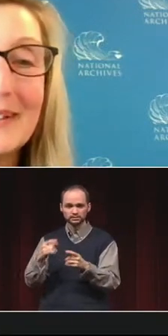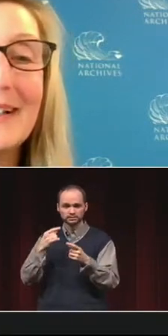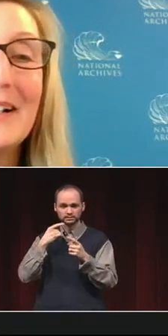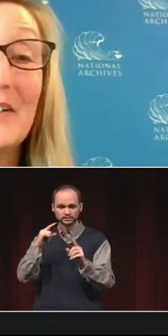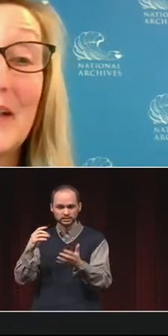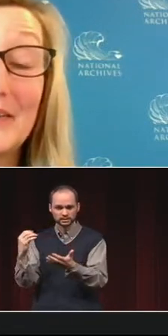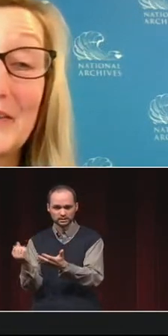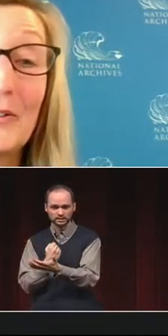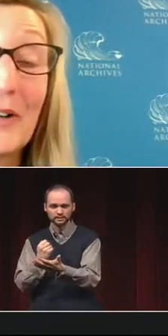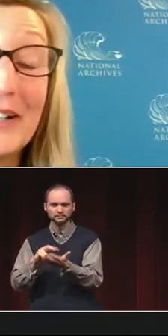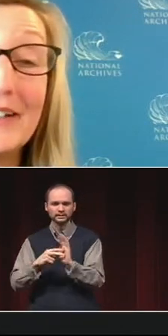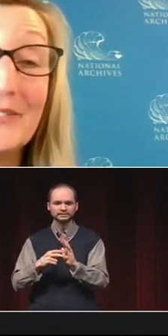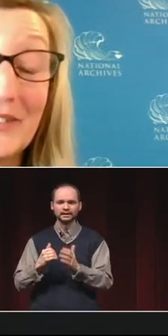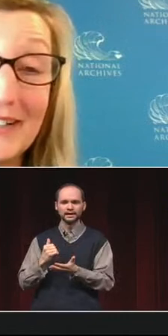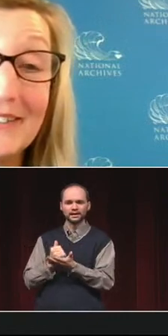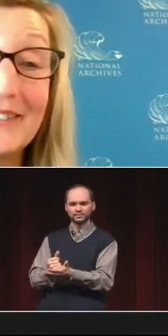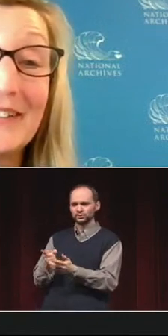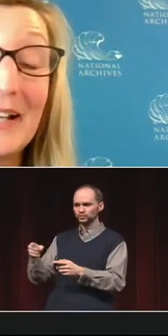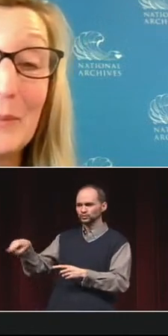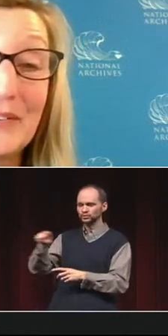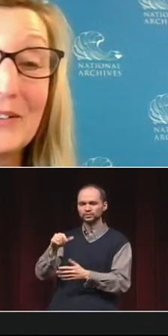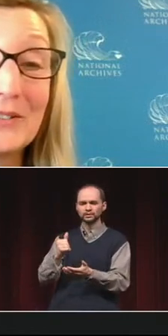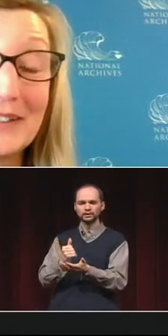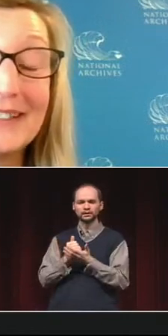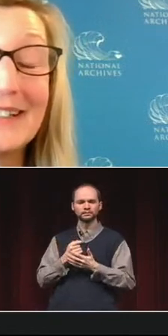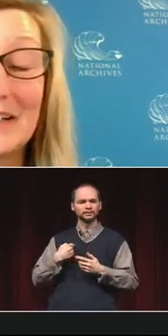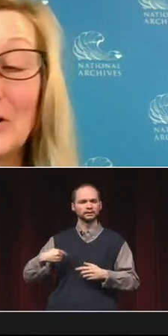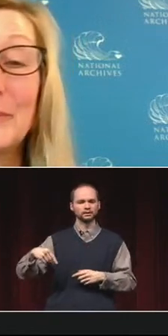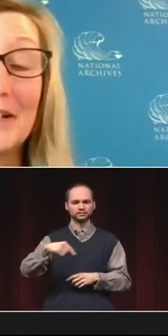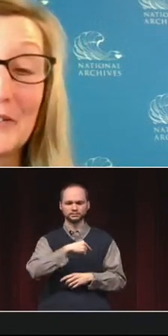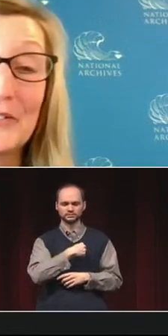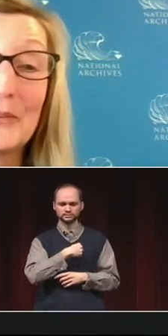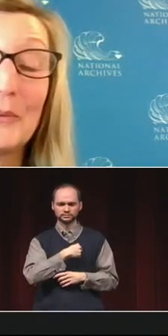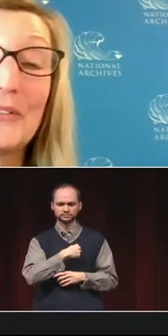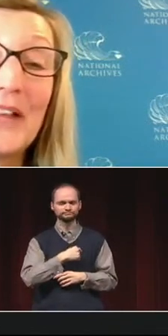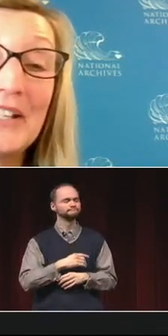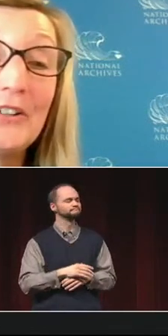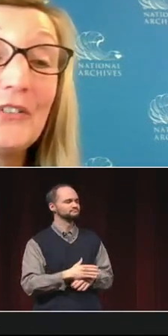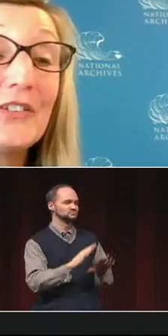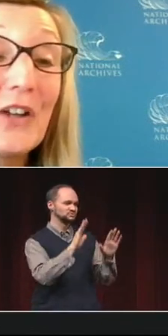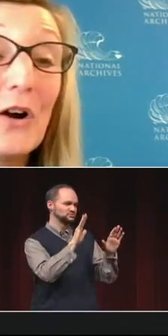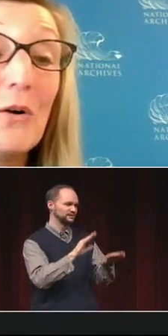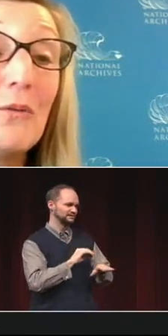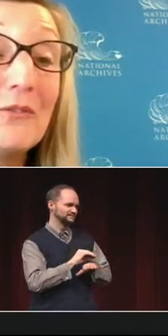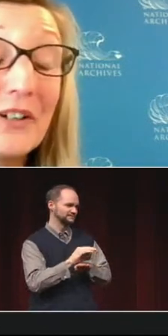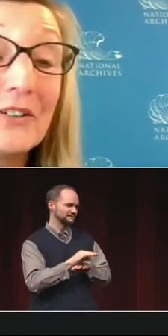: Well, that's great advice. Absolutely. And helping others. Well, thank you so very,